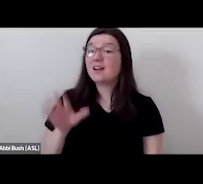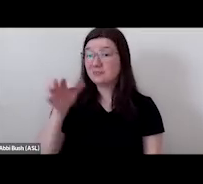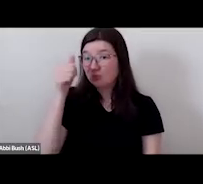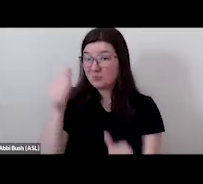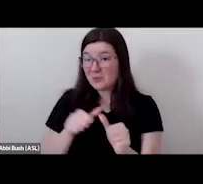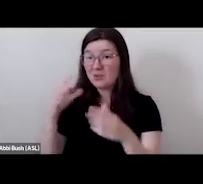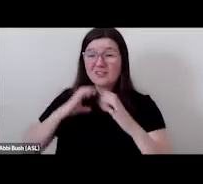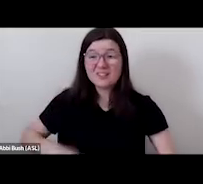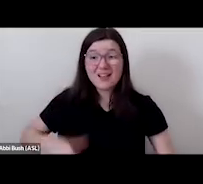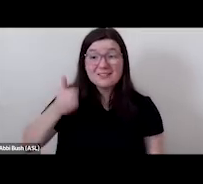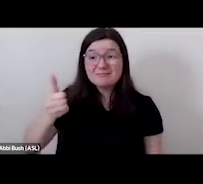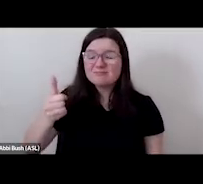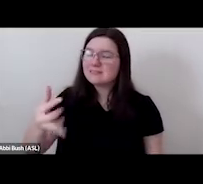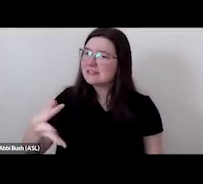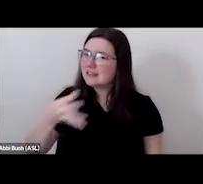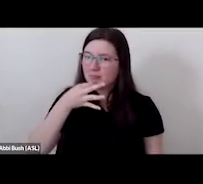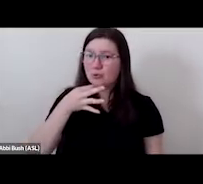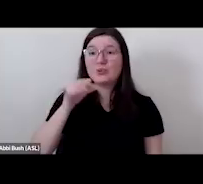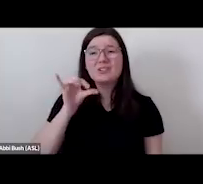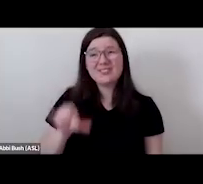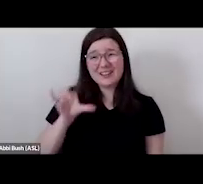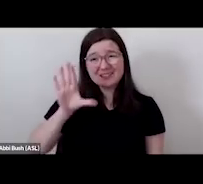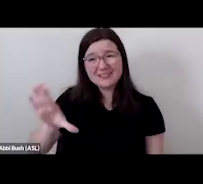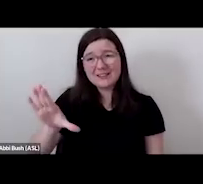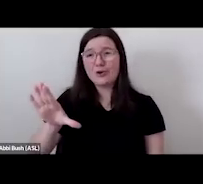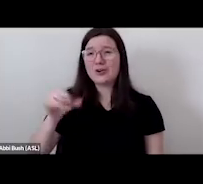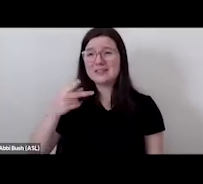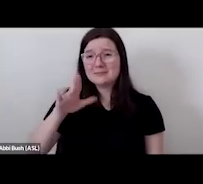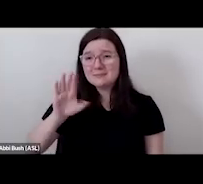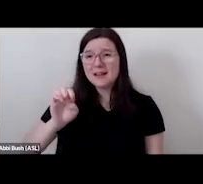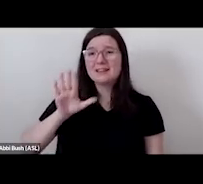So this is their room, their space, you know, they,